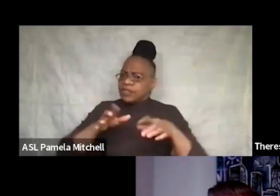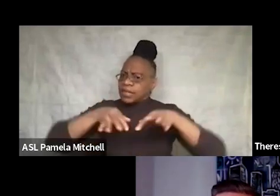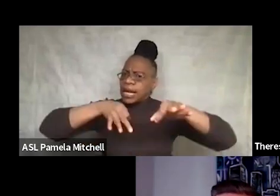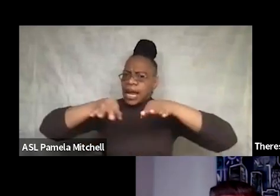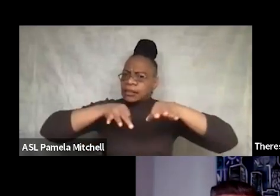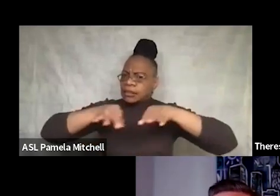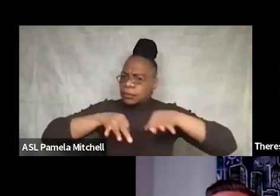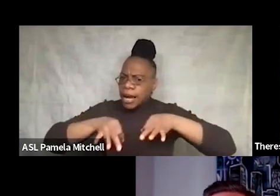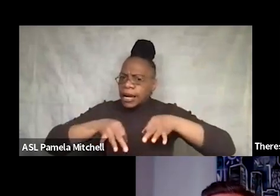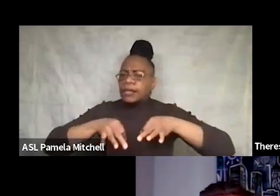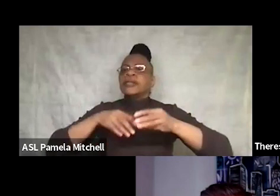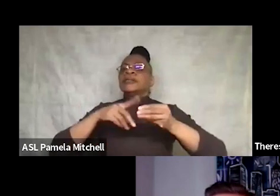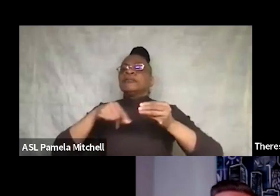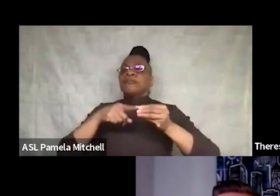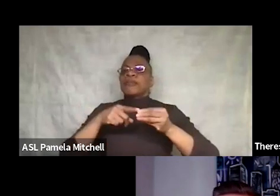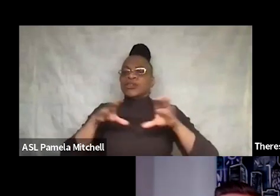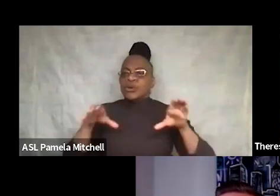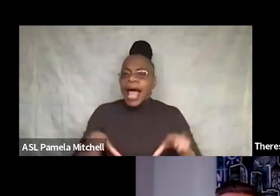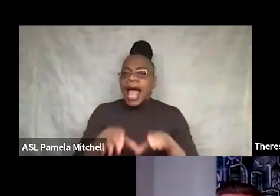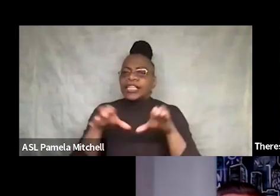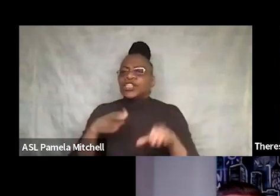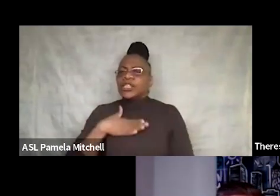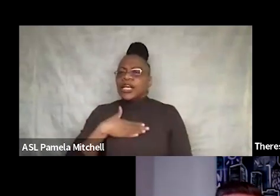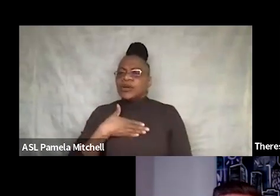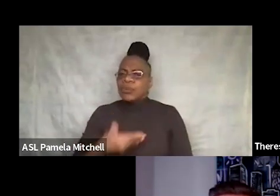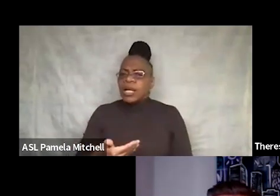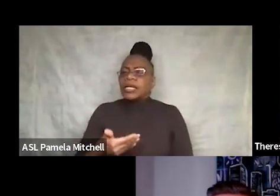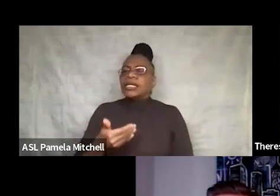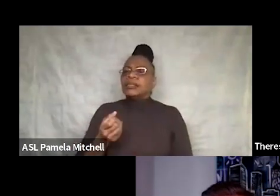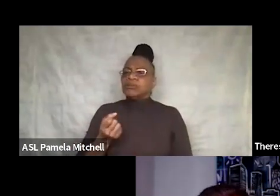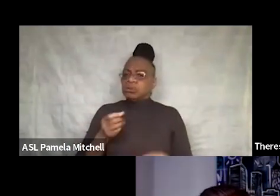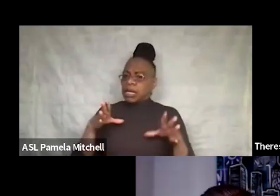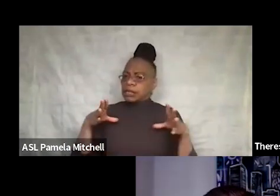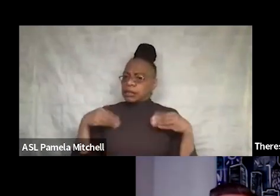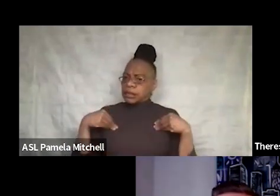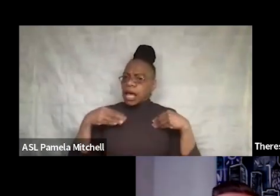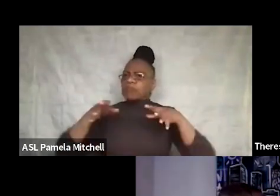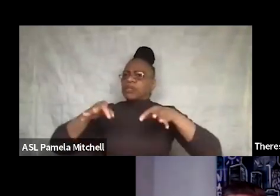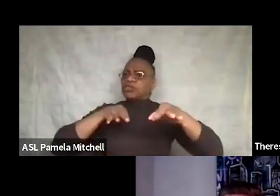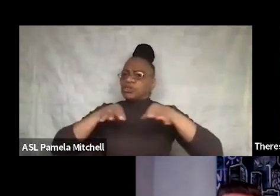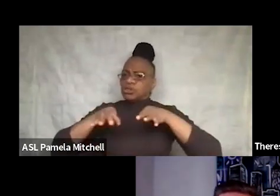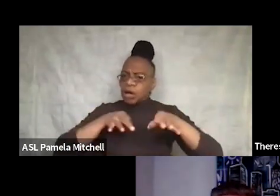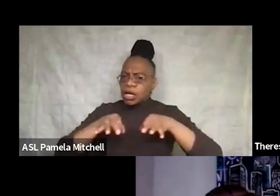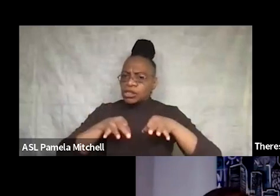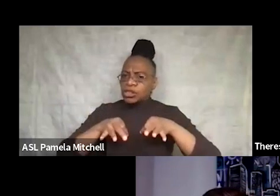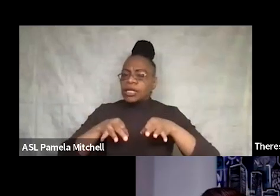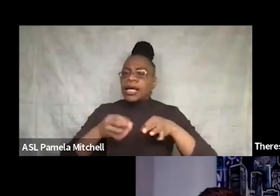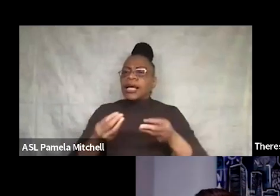taking action and being willing to take instruction and be, you know, a good member of the community and all those kind of things."